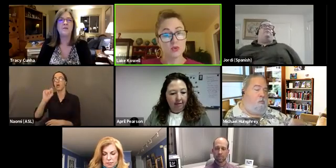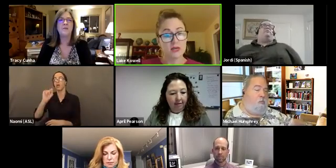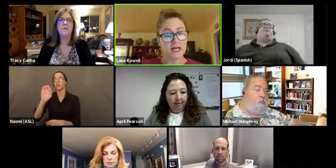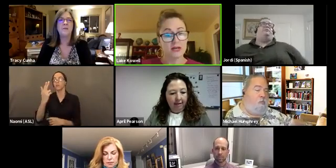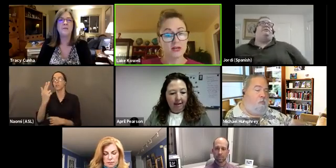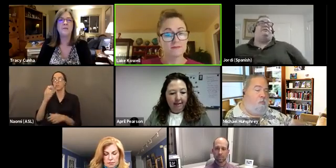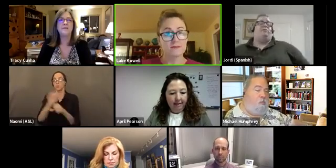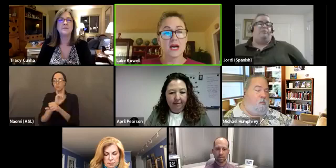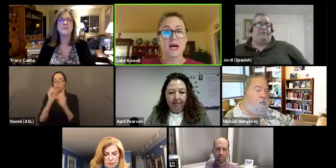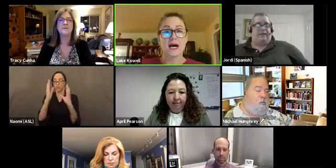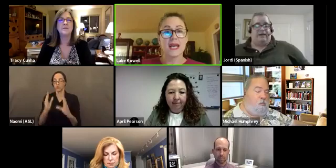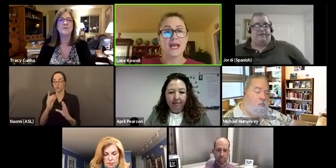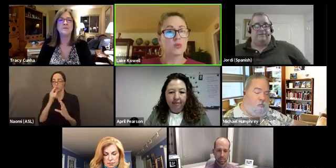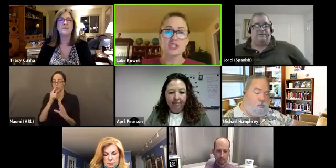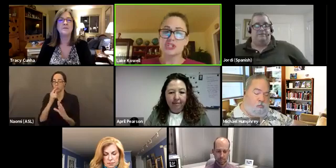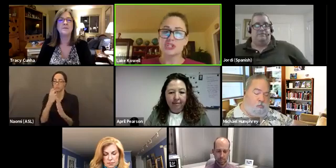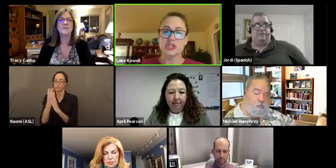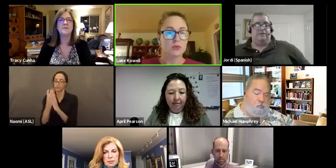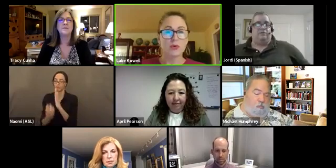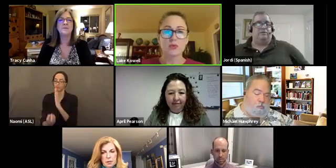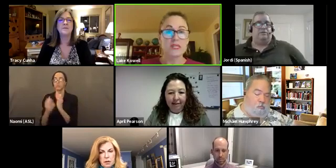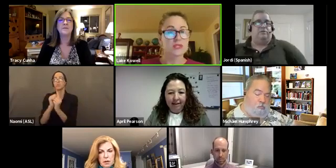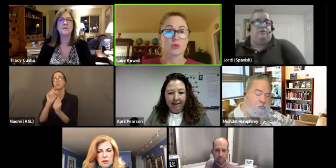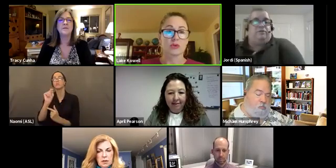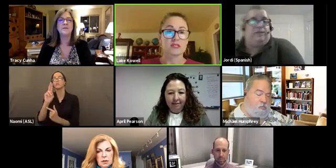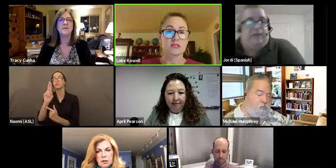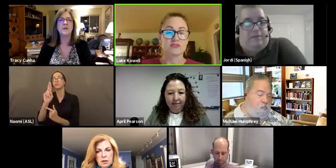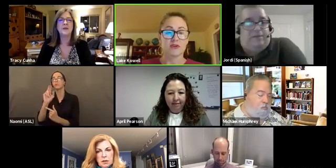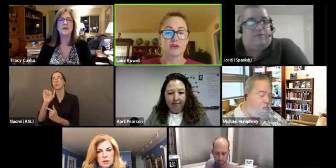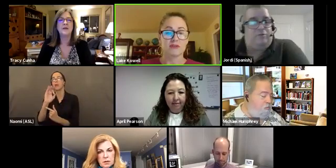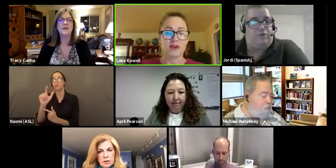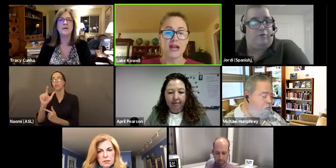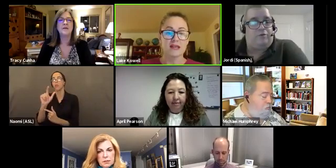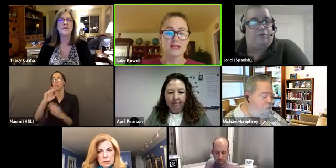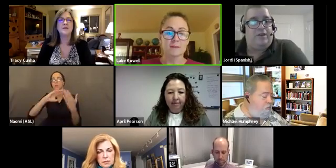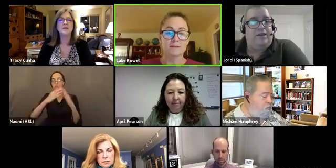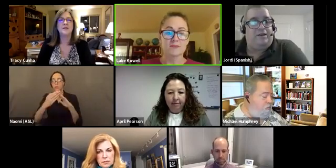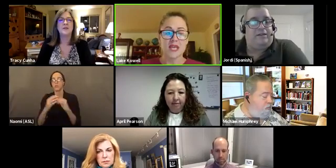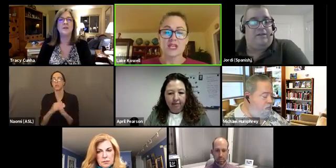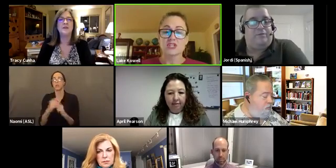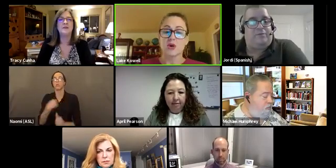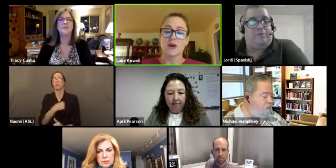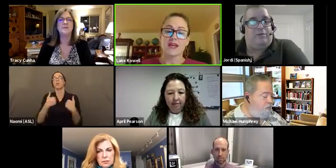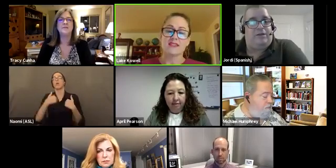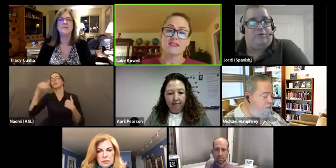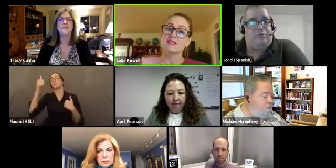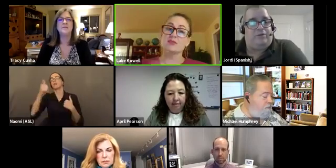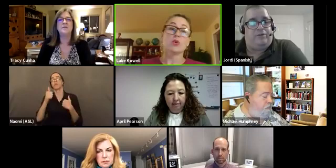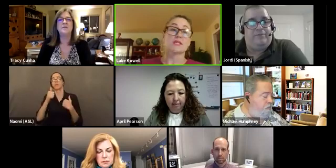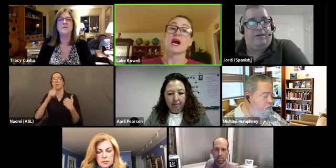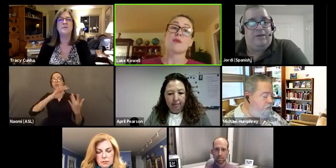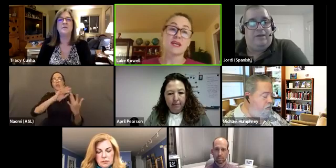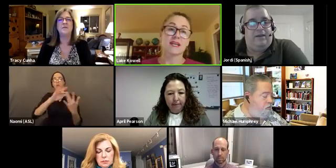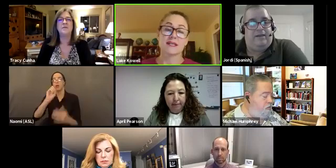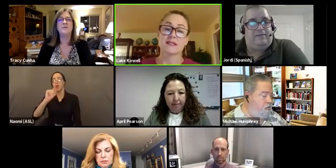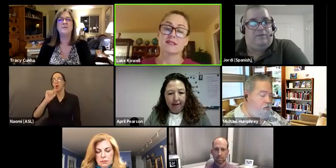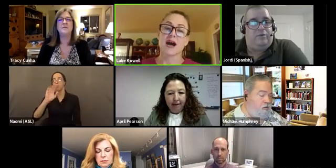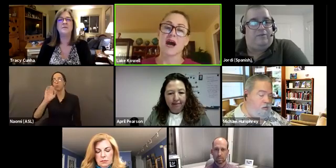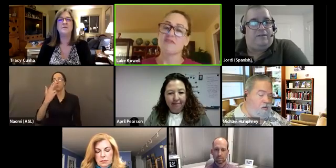coordinator and we're just general resources for for anything so this whole topic is i'm